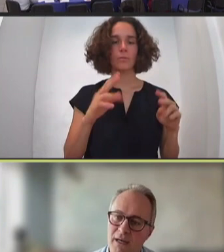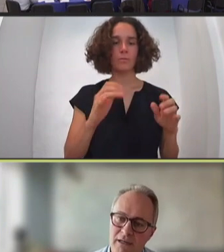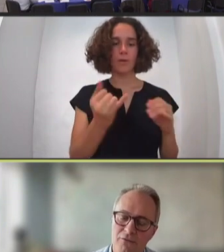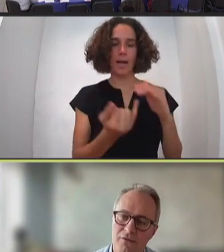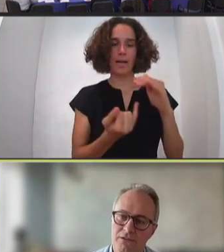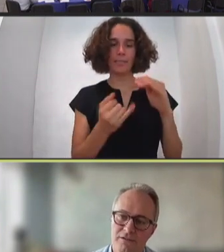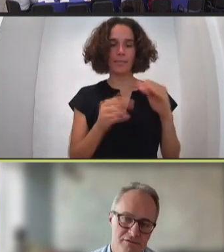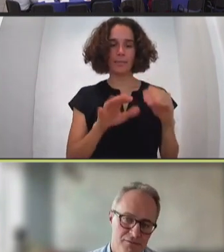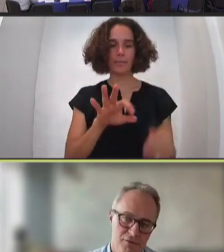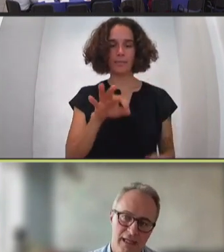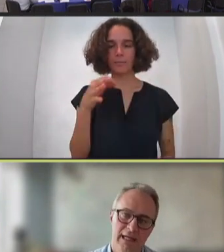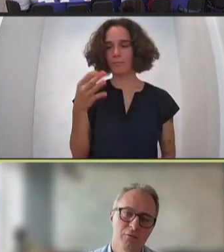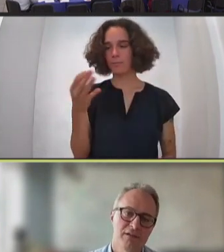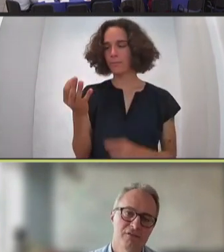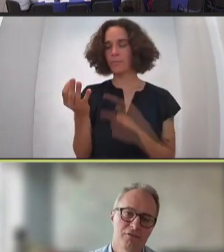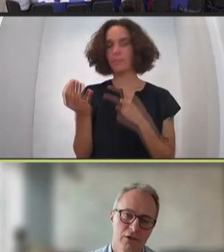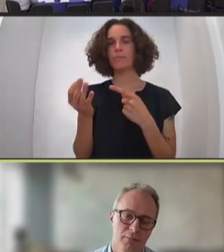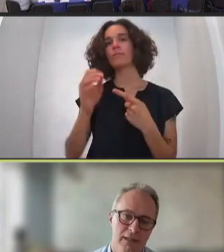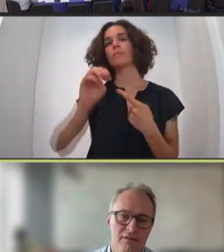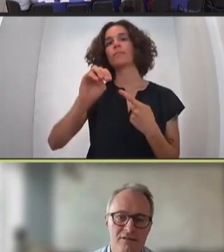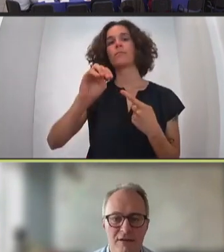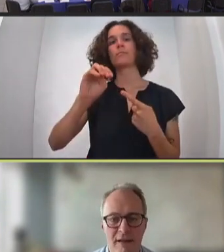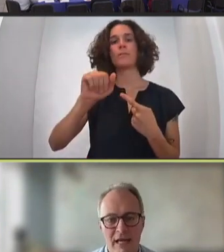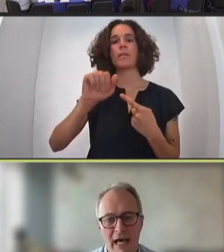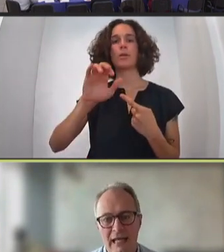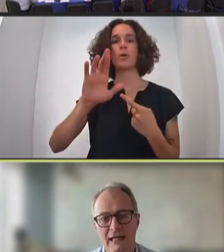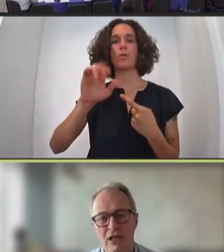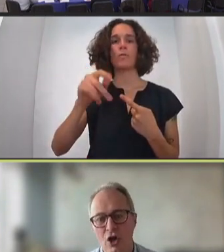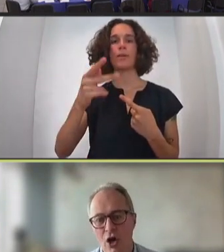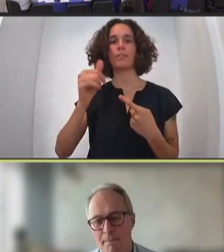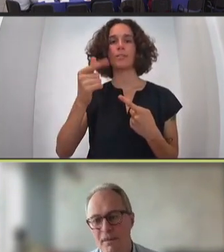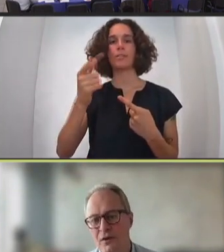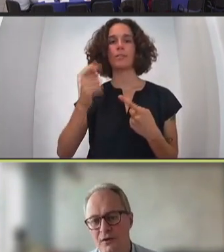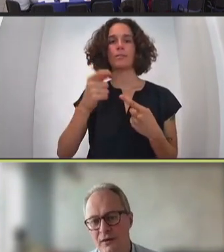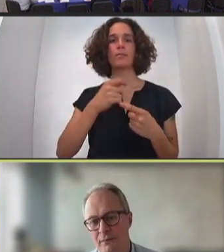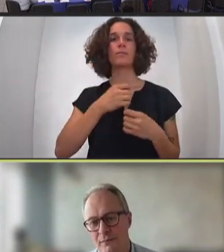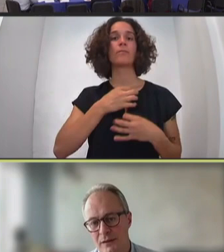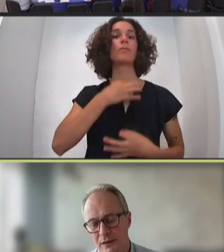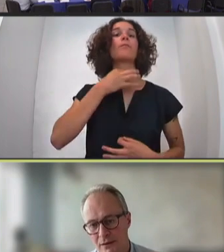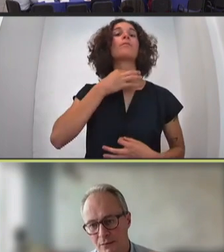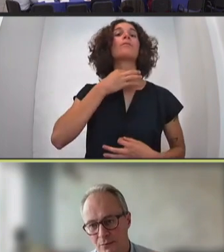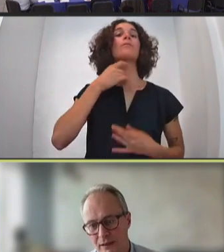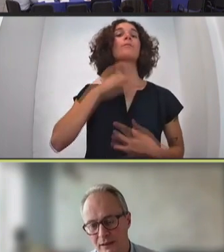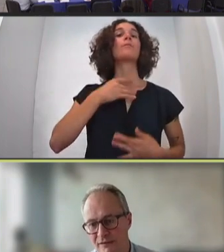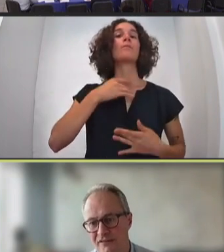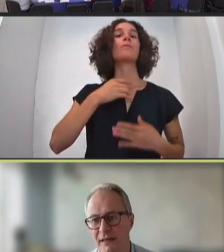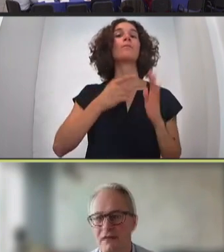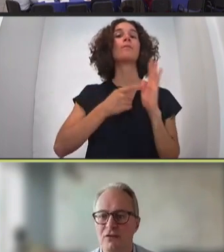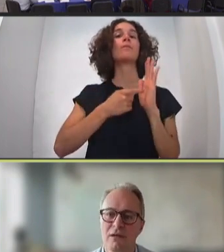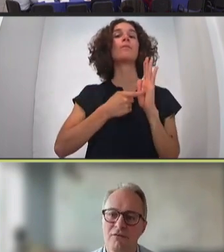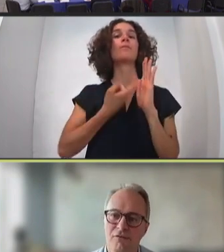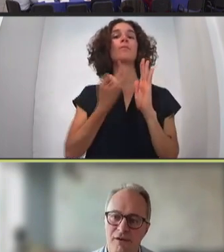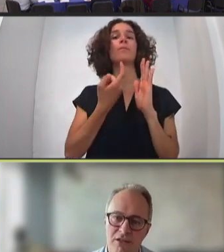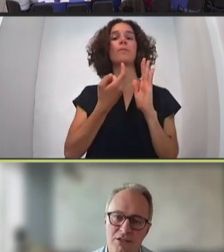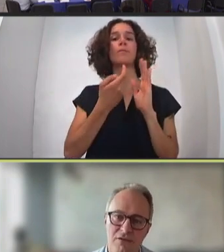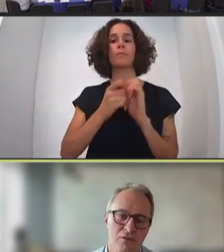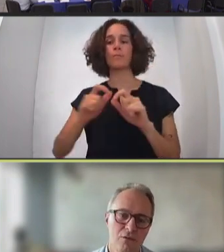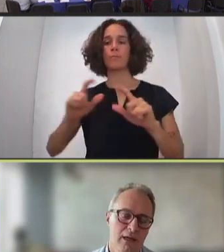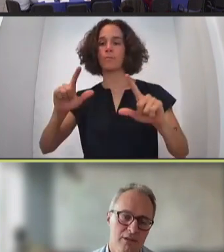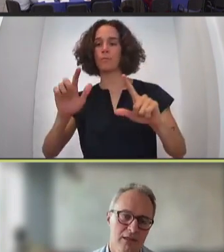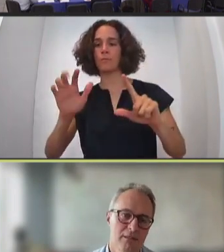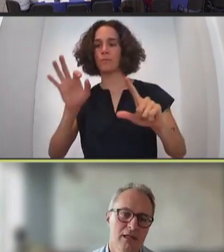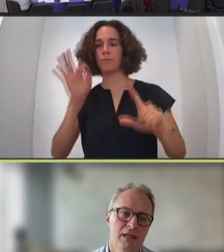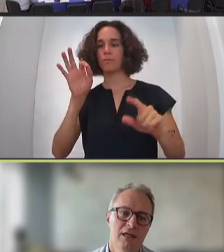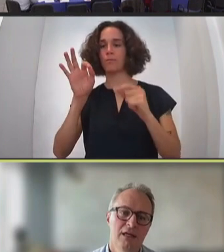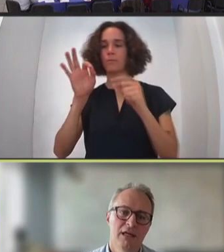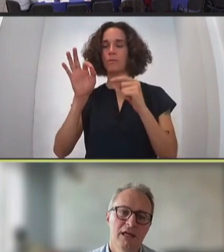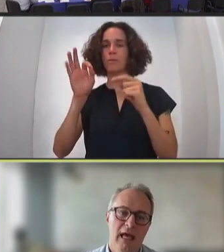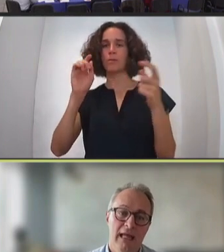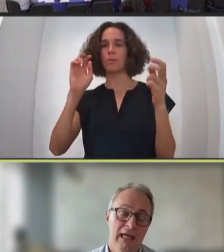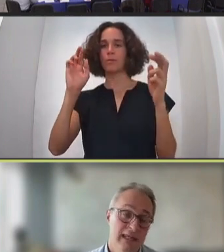macrophages from the airways of humans. And then compare them with respect to infection to Mtb. And